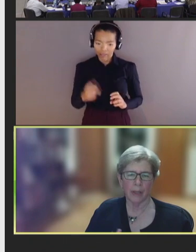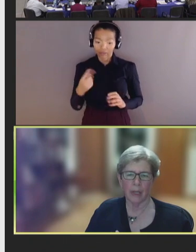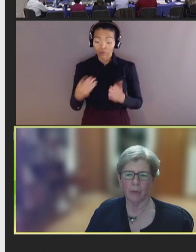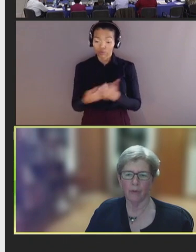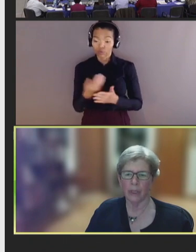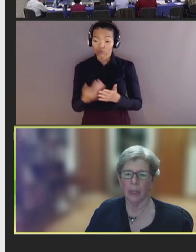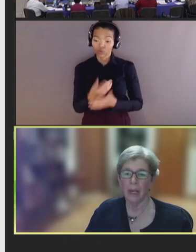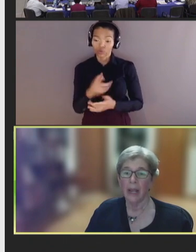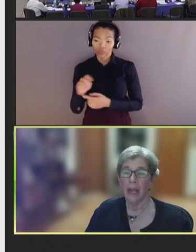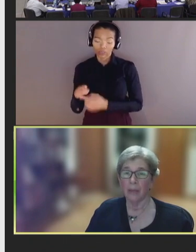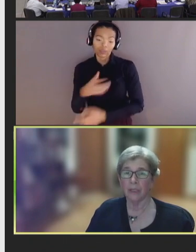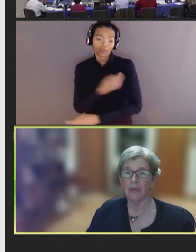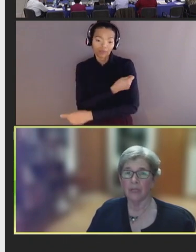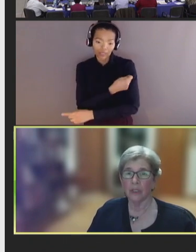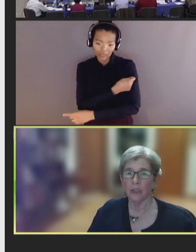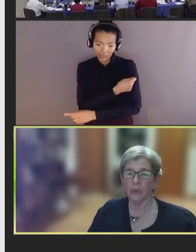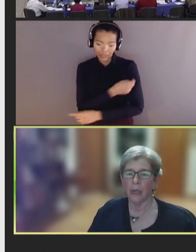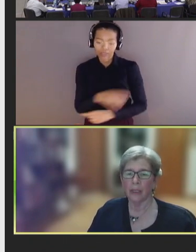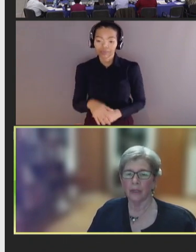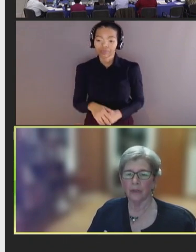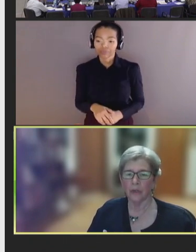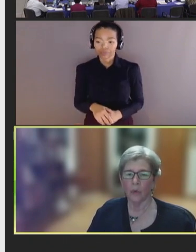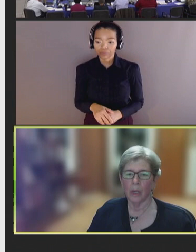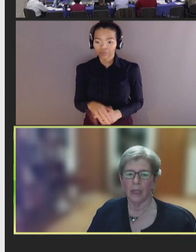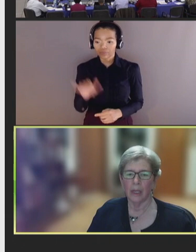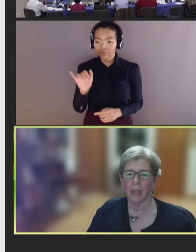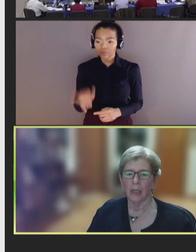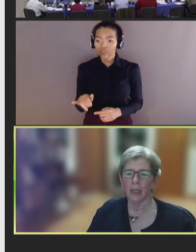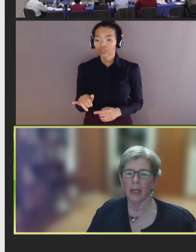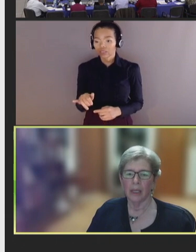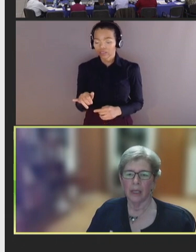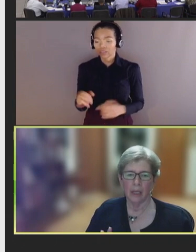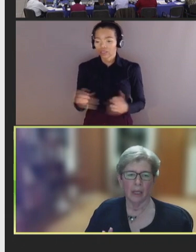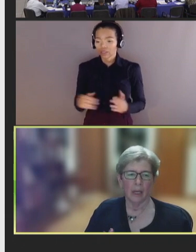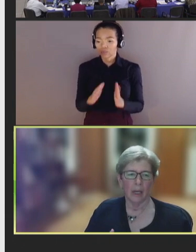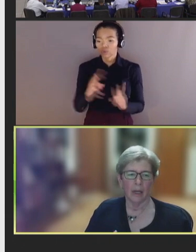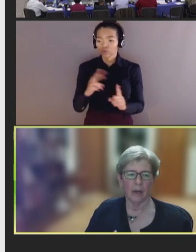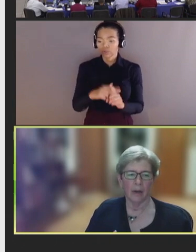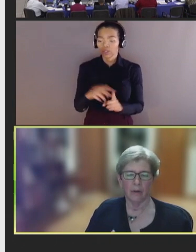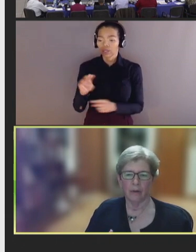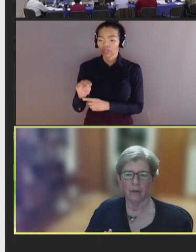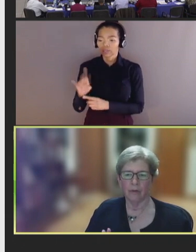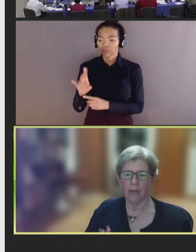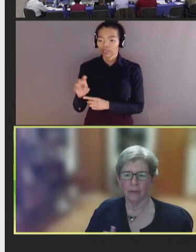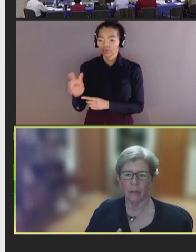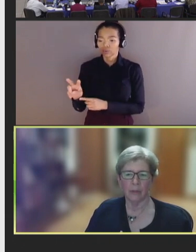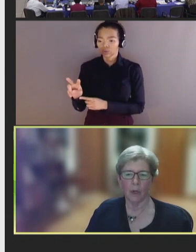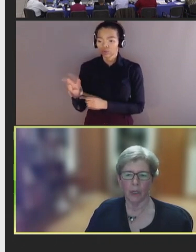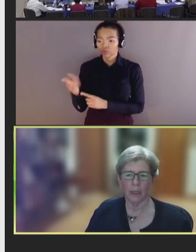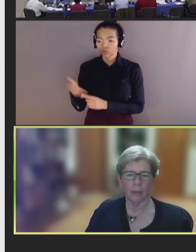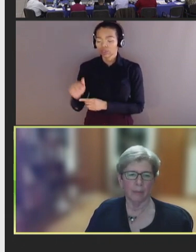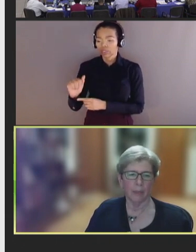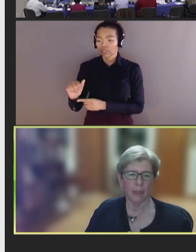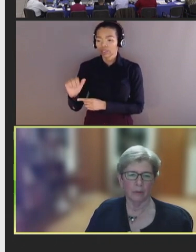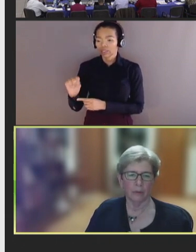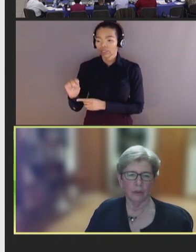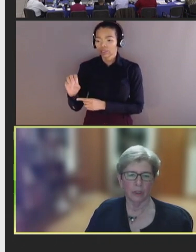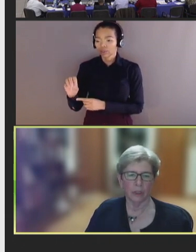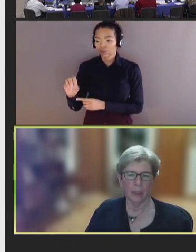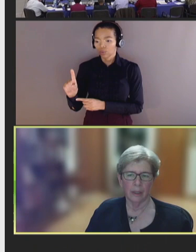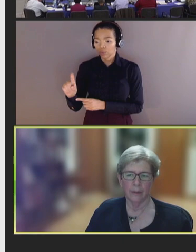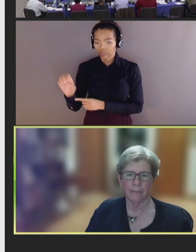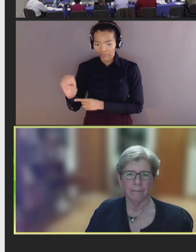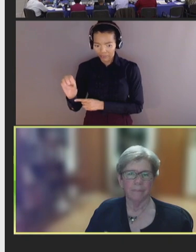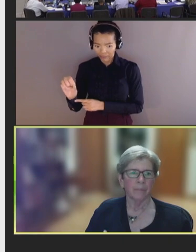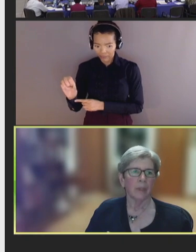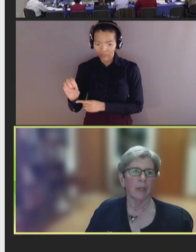them, of what an M72/ASO1-like vaccine market might look like.